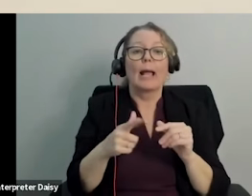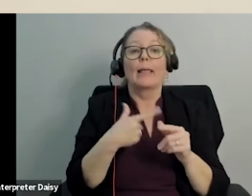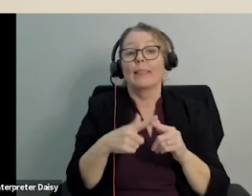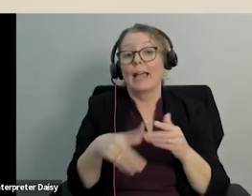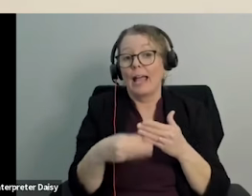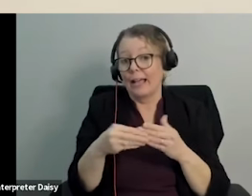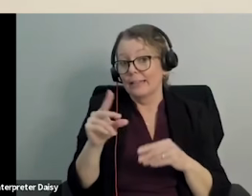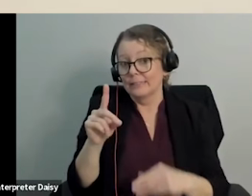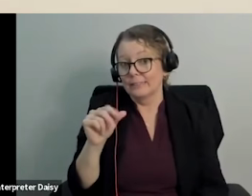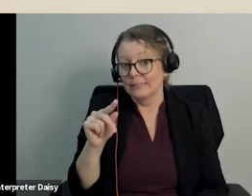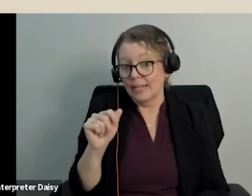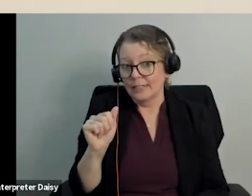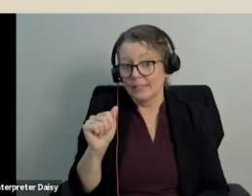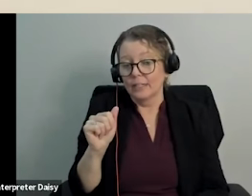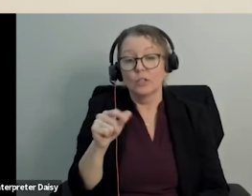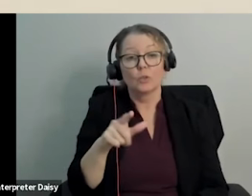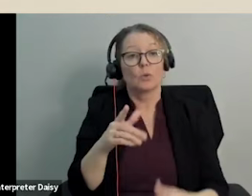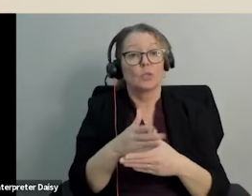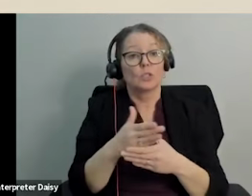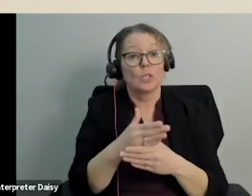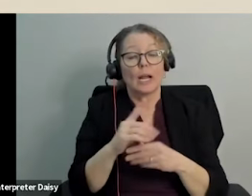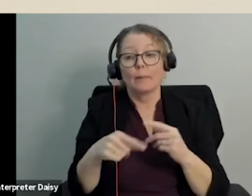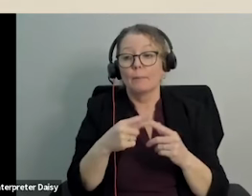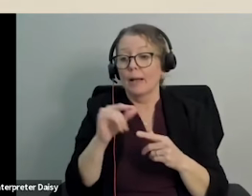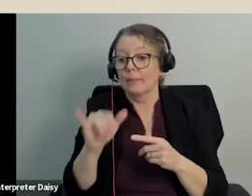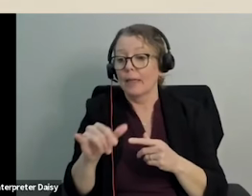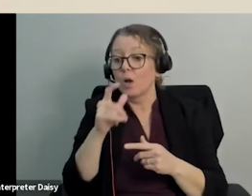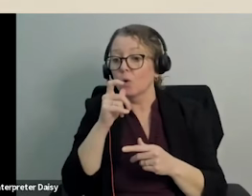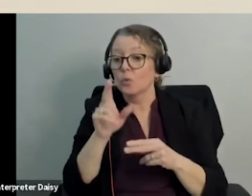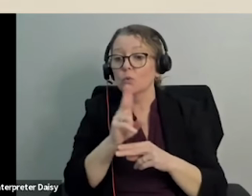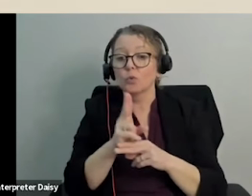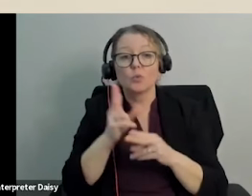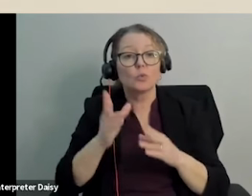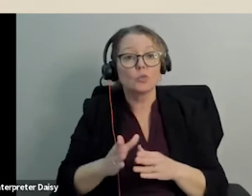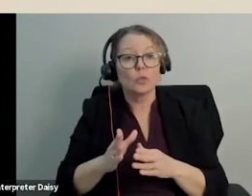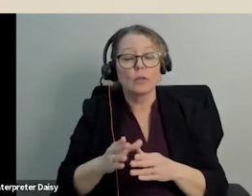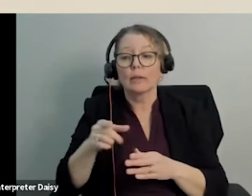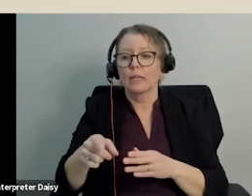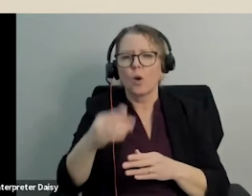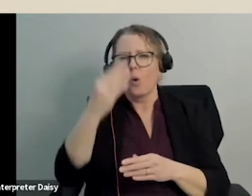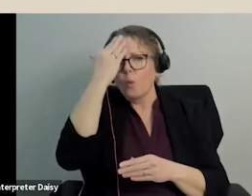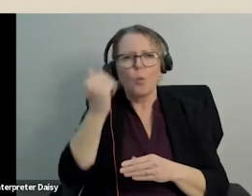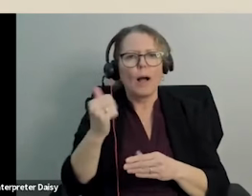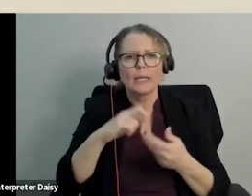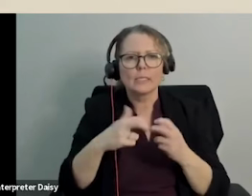So whatever you can share about the user group that you're designing for or why it's a problem, elevating that with data